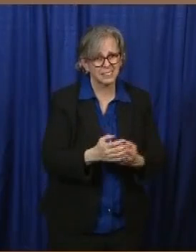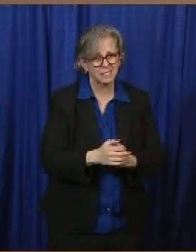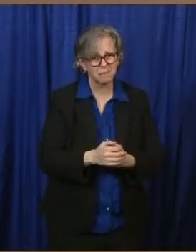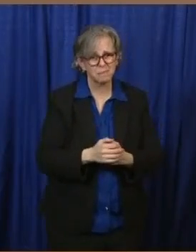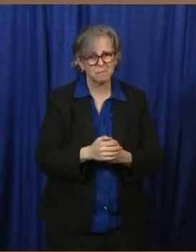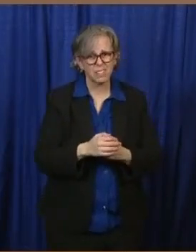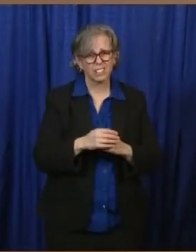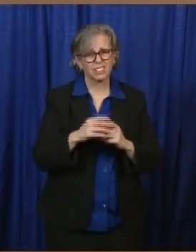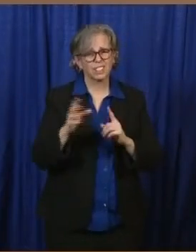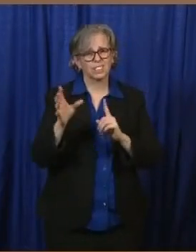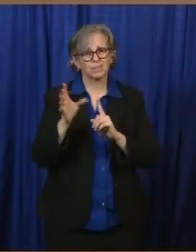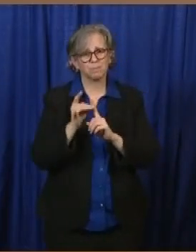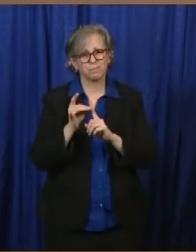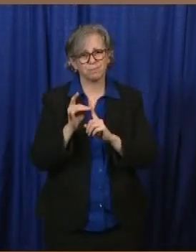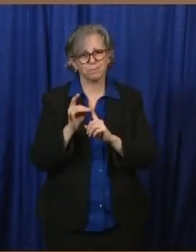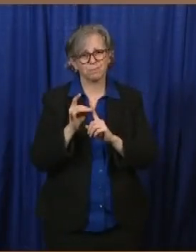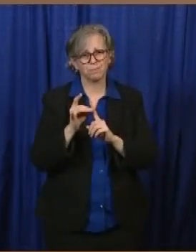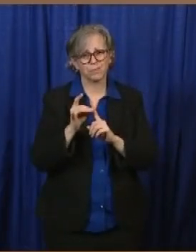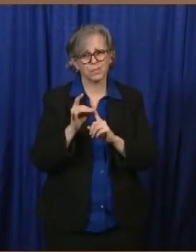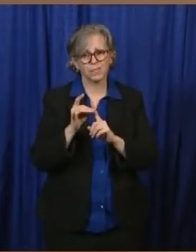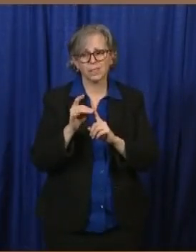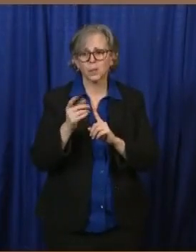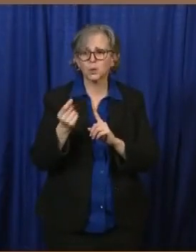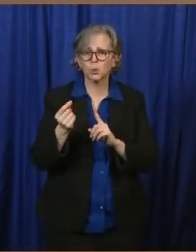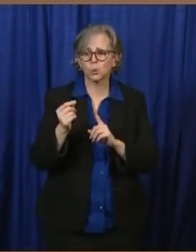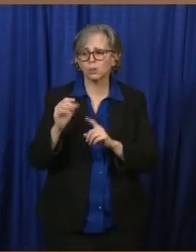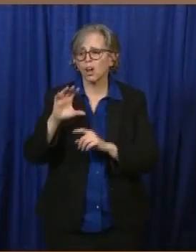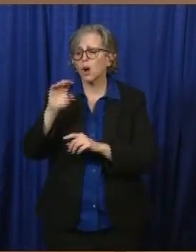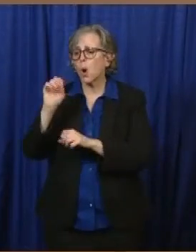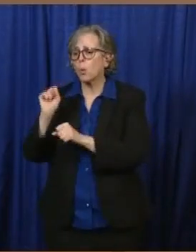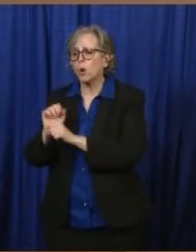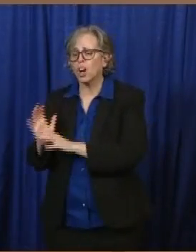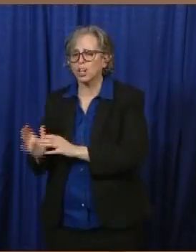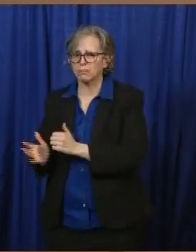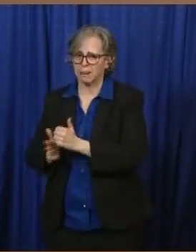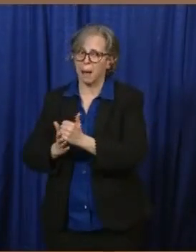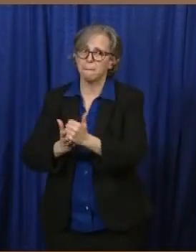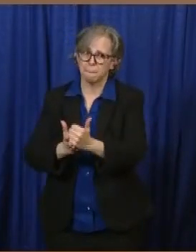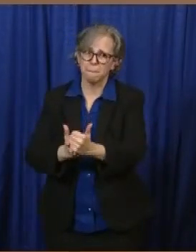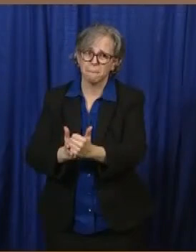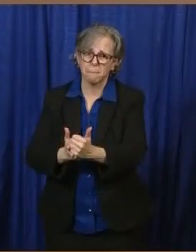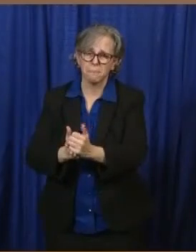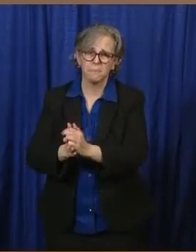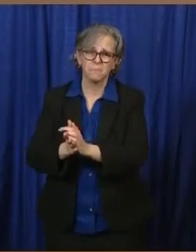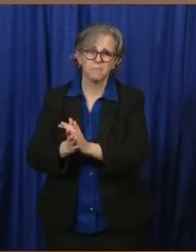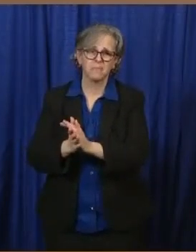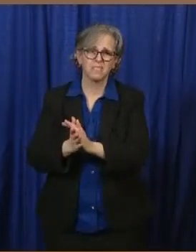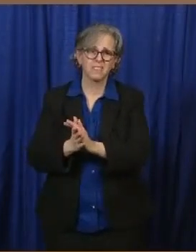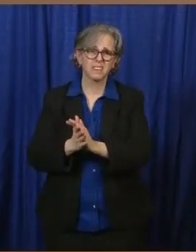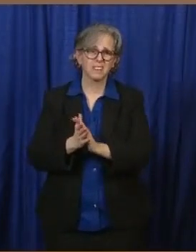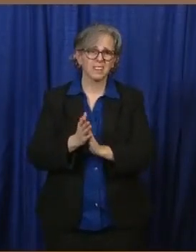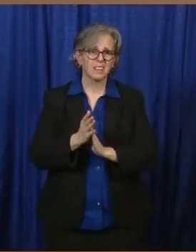IT WAS A YOUNGER PERSON WHO HAS A FAMILY WORKING ALONGSIDE OUR COLLEAGUES AND OUR COLLEAGUES